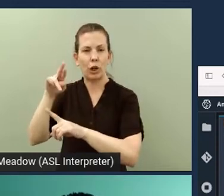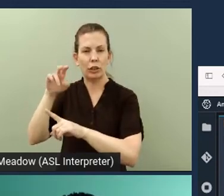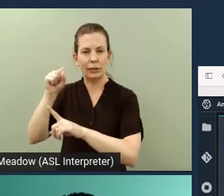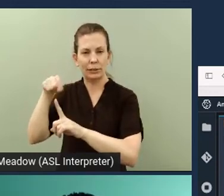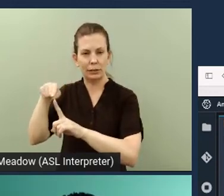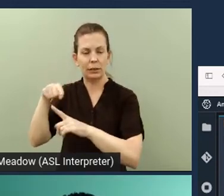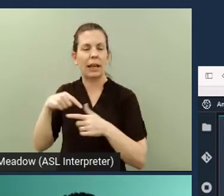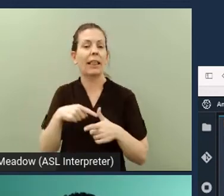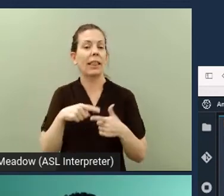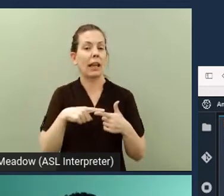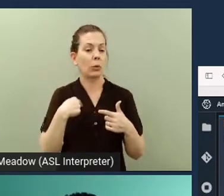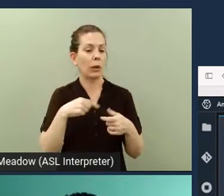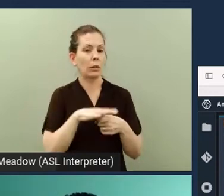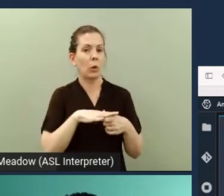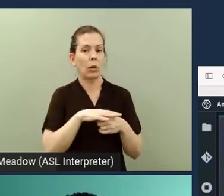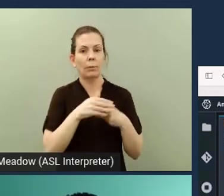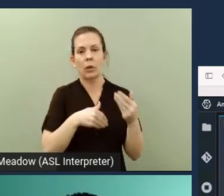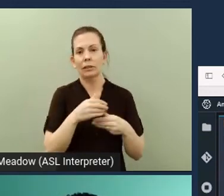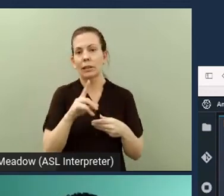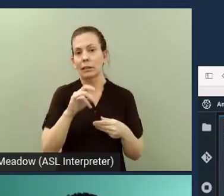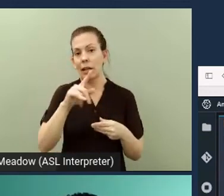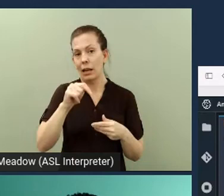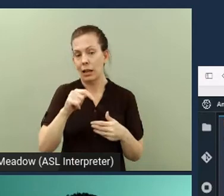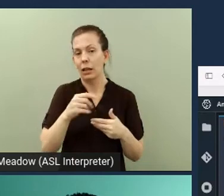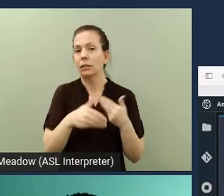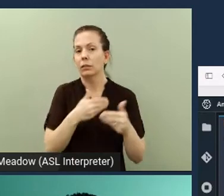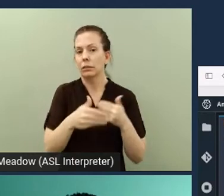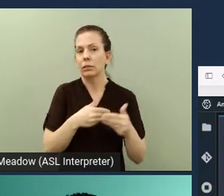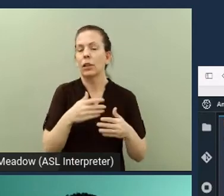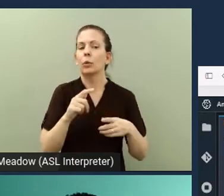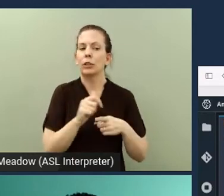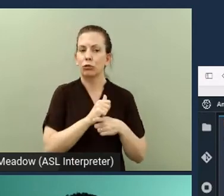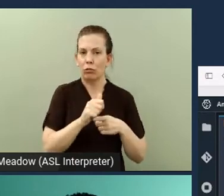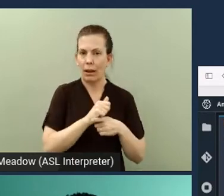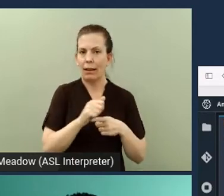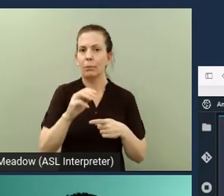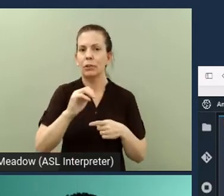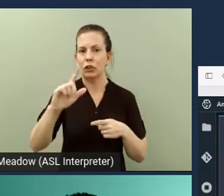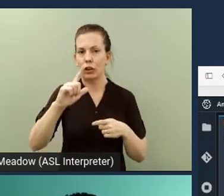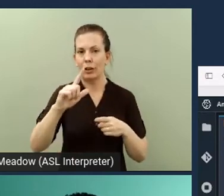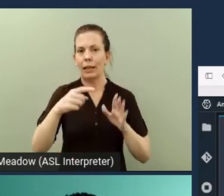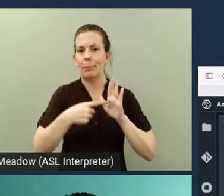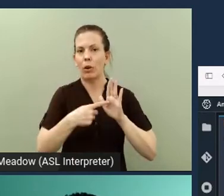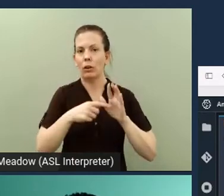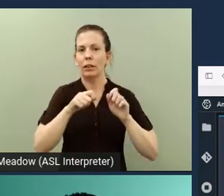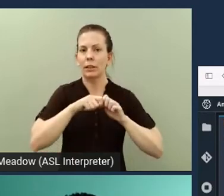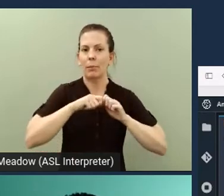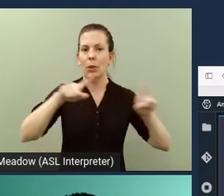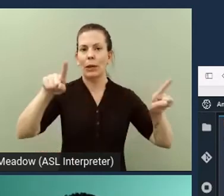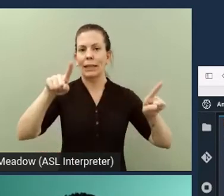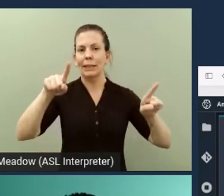data, feature engineered it. We've trained the machine learning model, deployed it and got predictions.